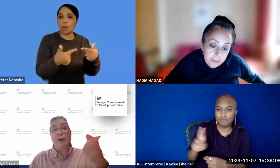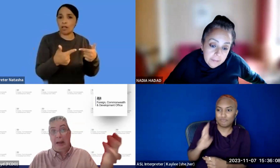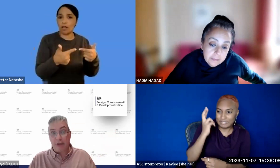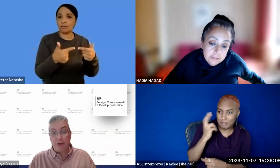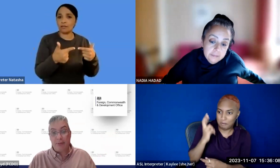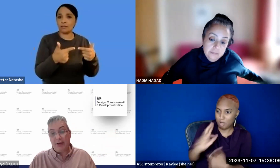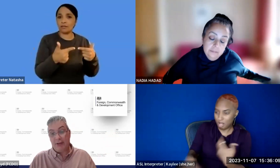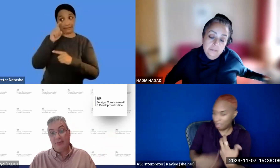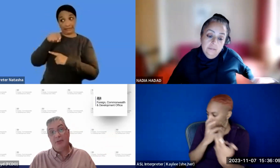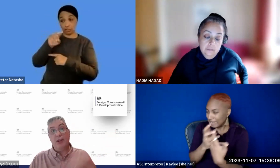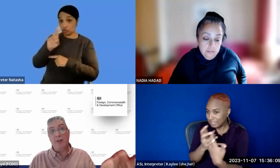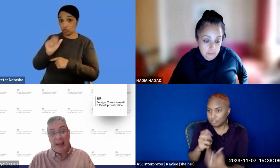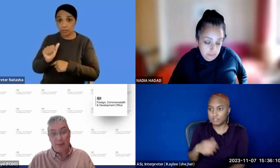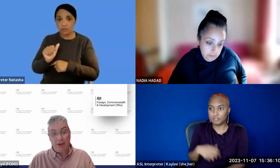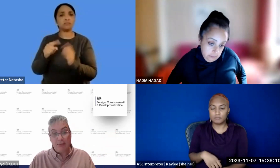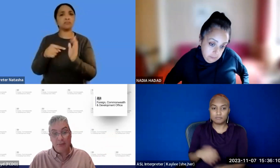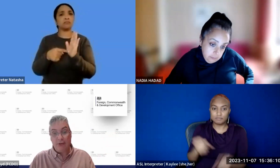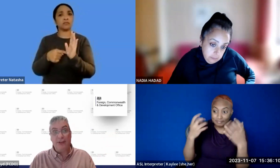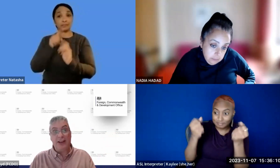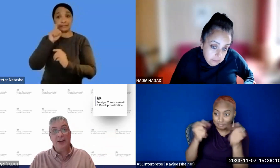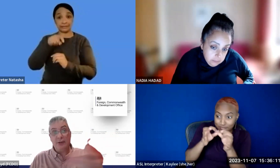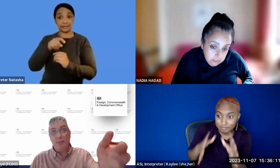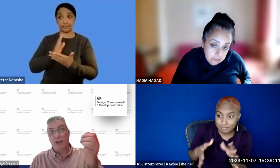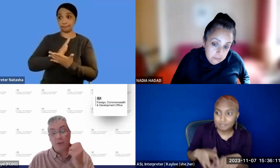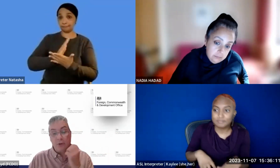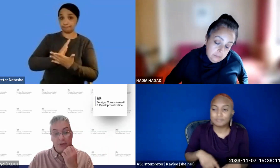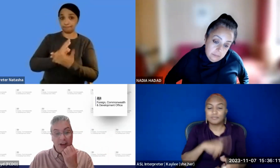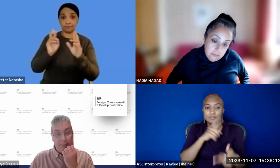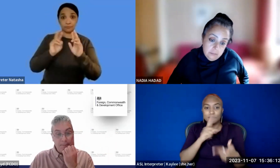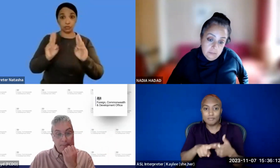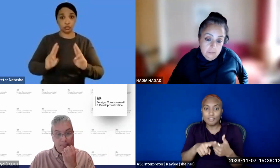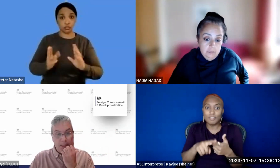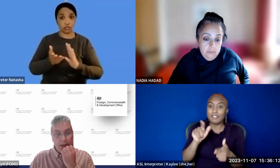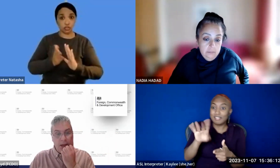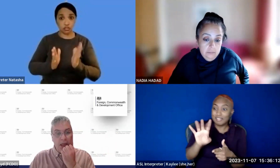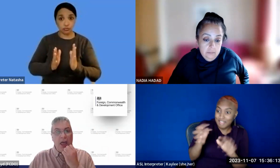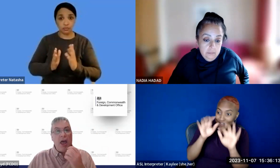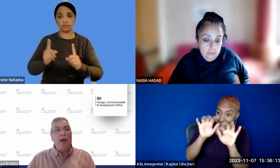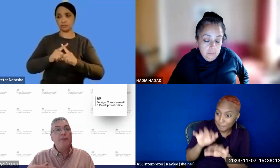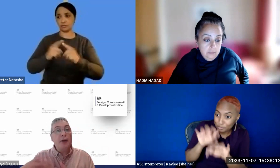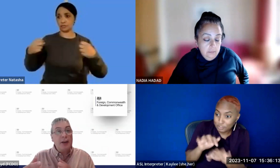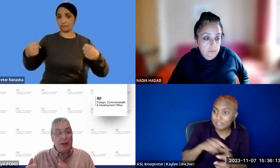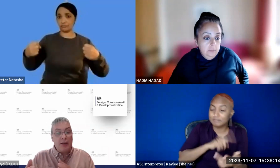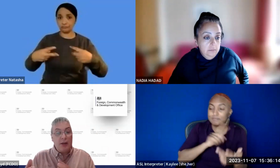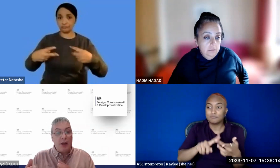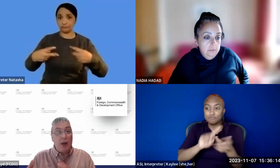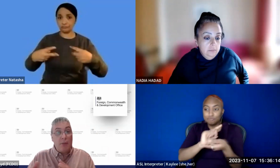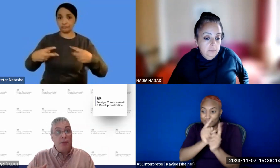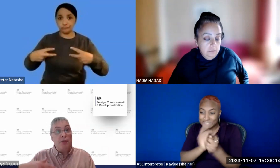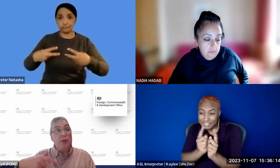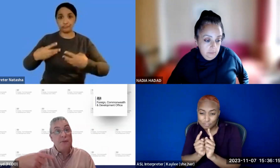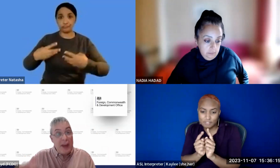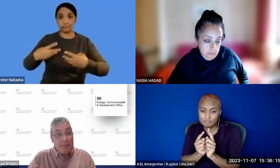Sign language interpretation, live captions, translation. Finally, the feedback.